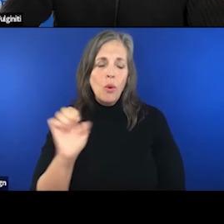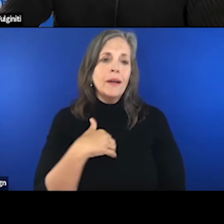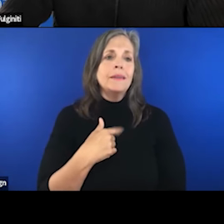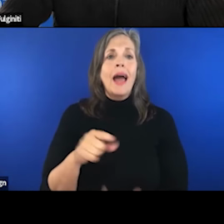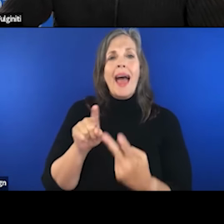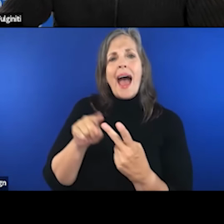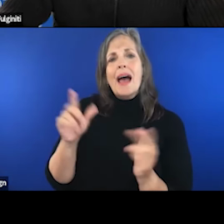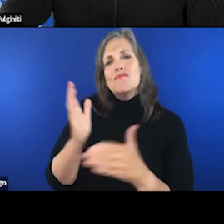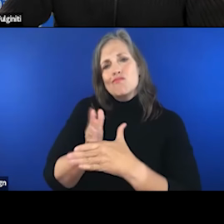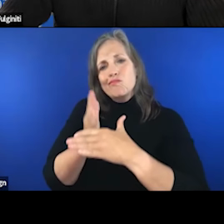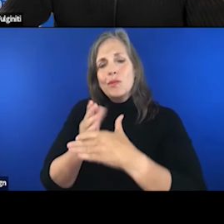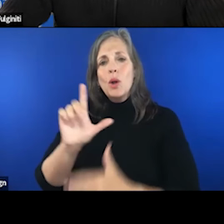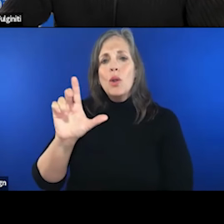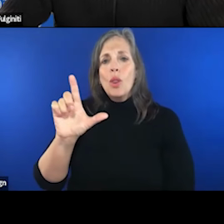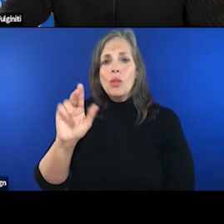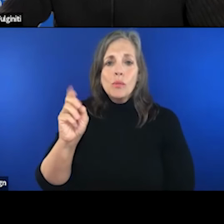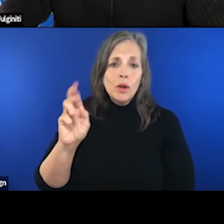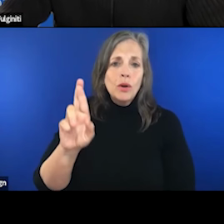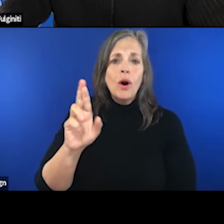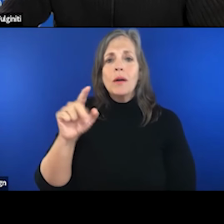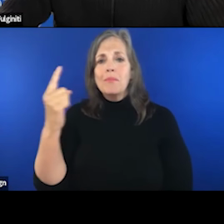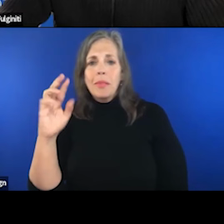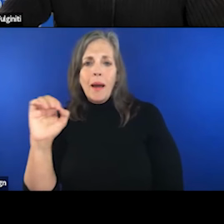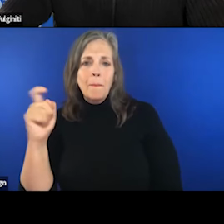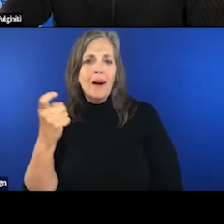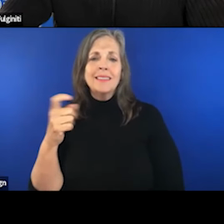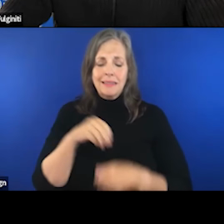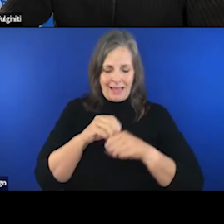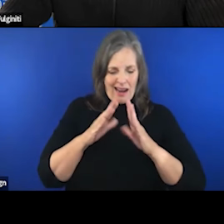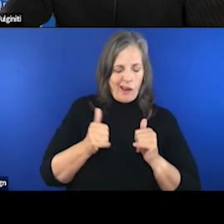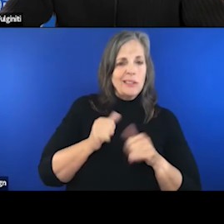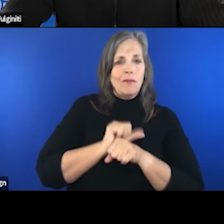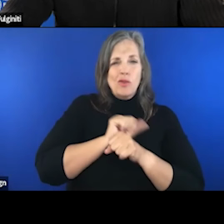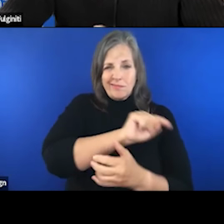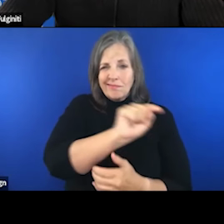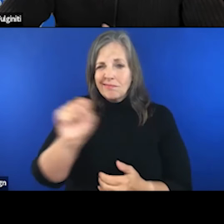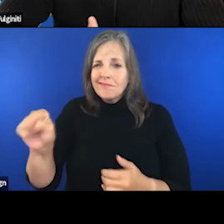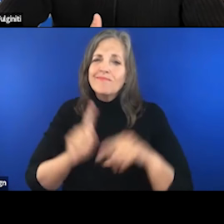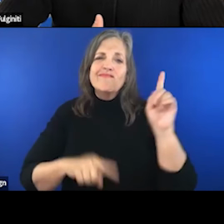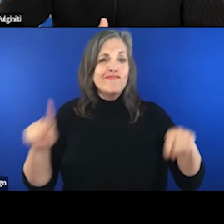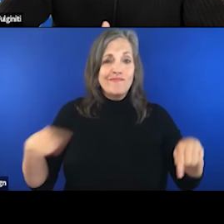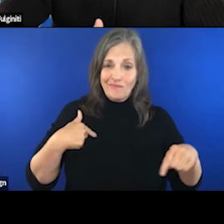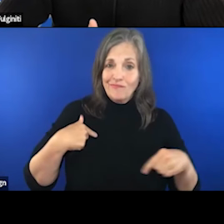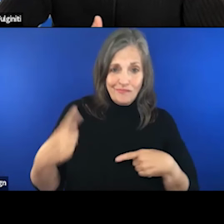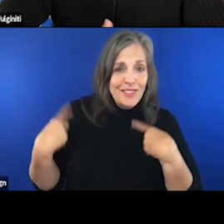worked in-house blah blah blah I've worked for some time now my education started at the